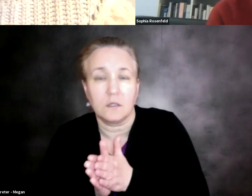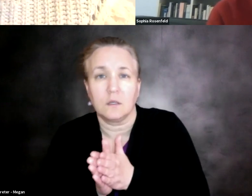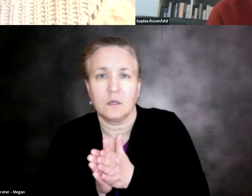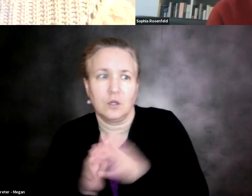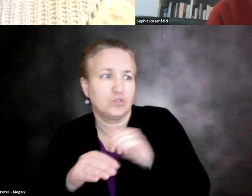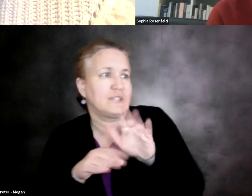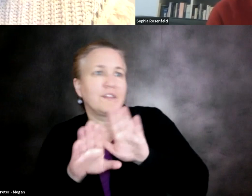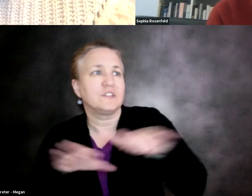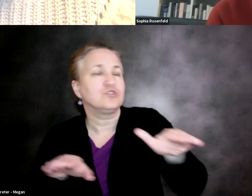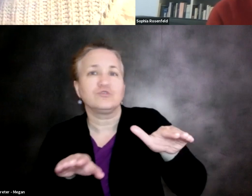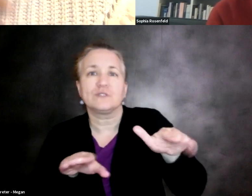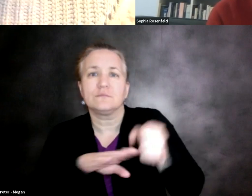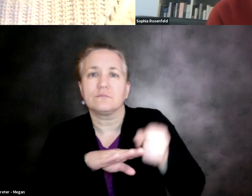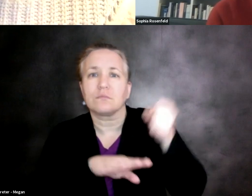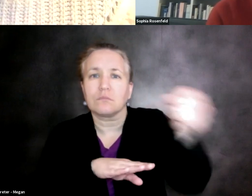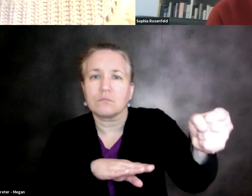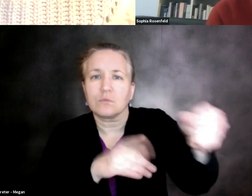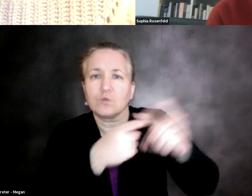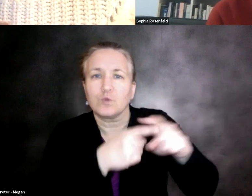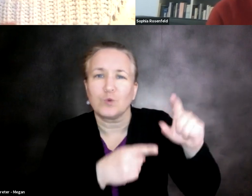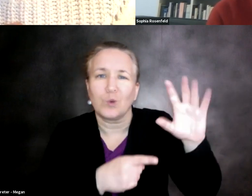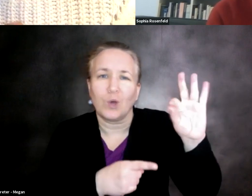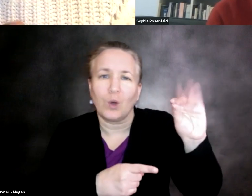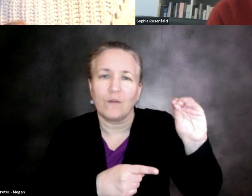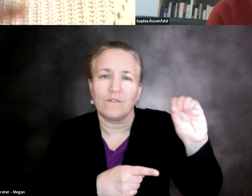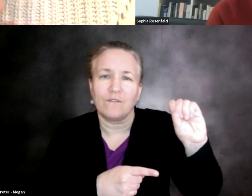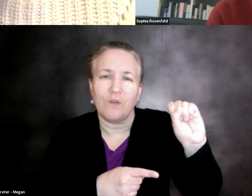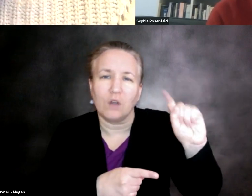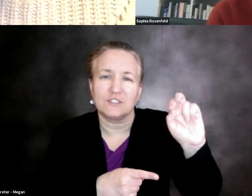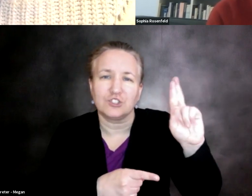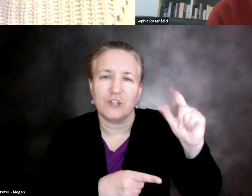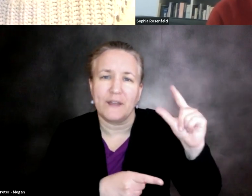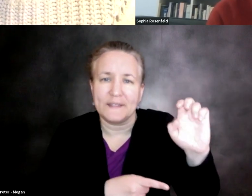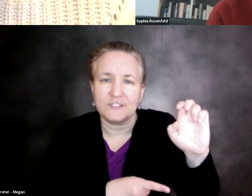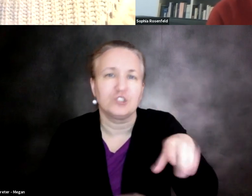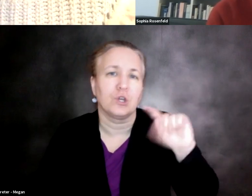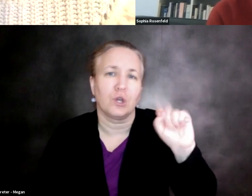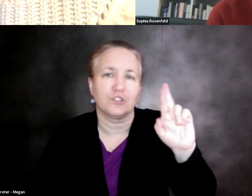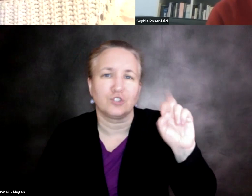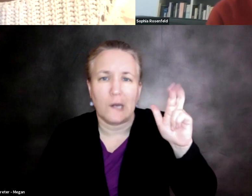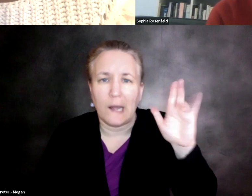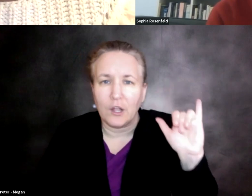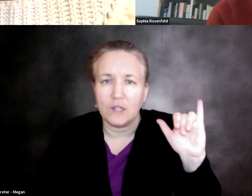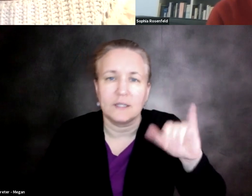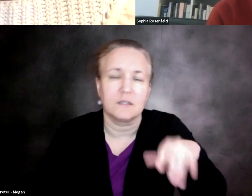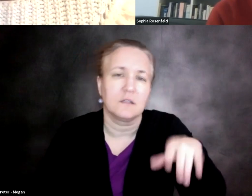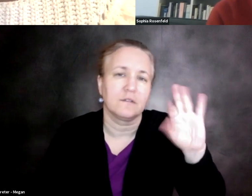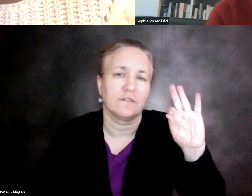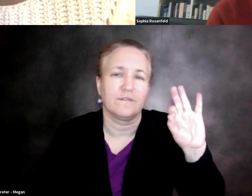into a fosterage tutelary fosterage situation.